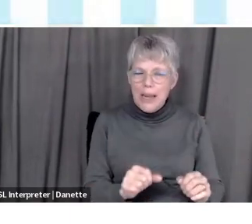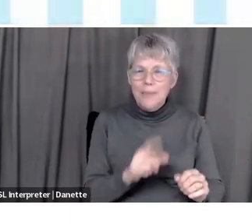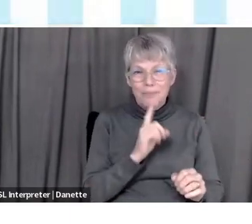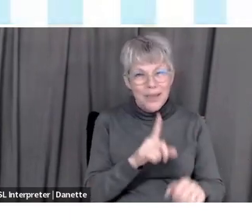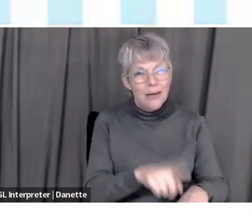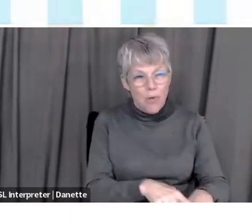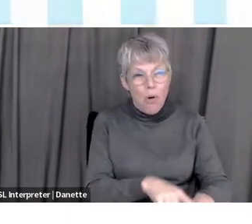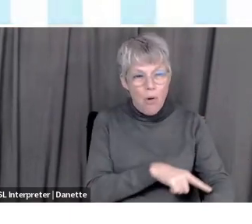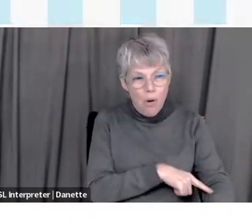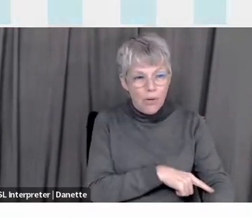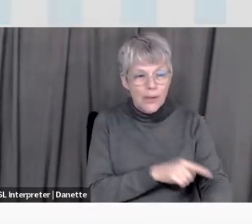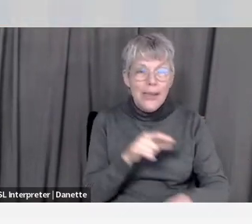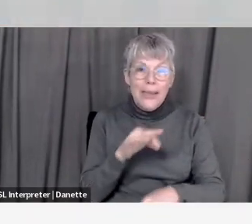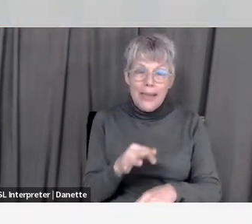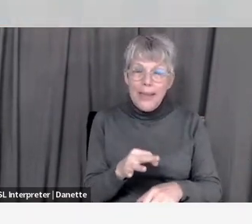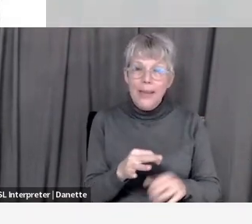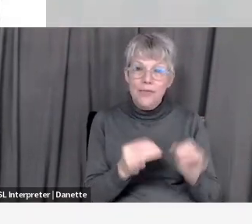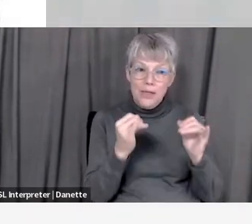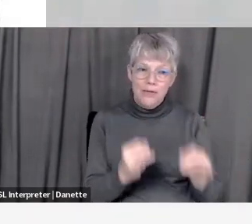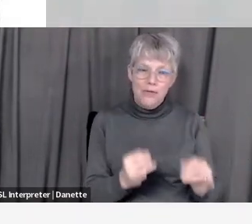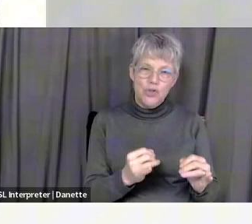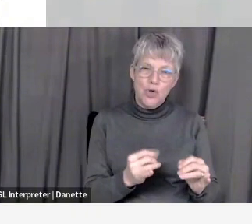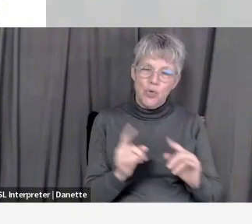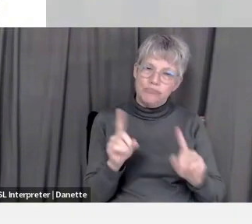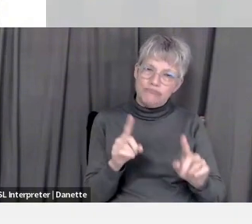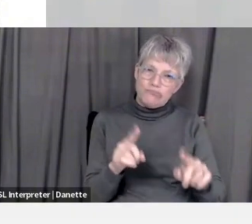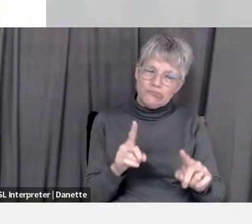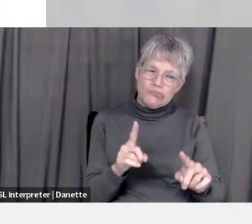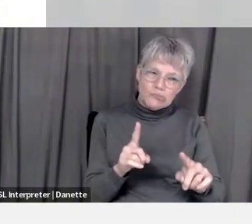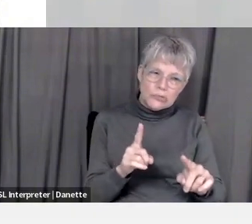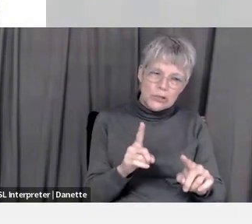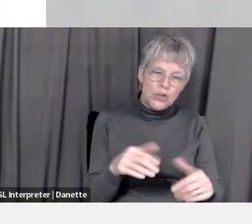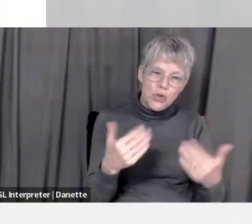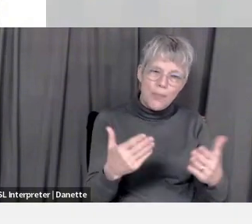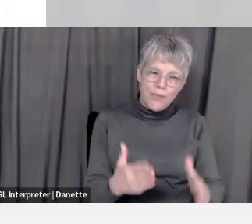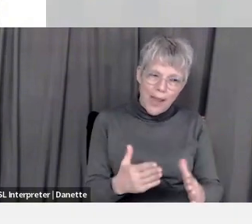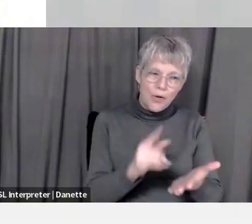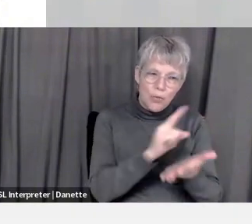and typically if an individual is seen weekly by their provider,